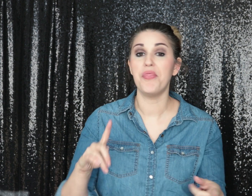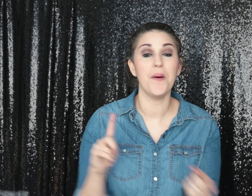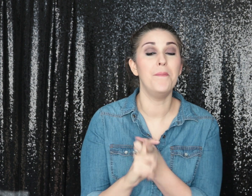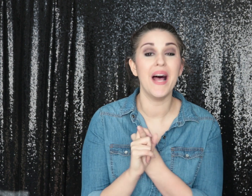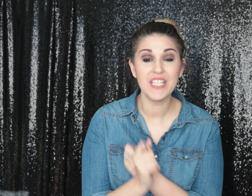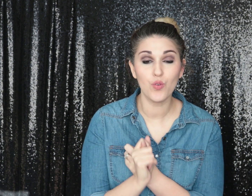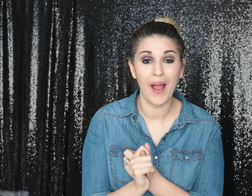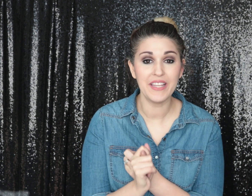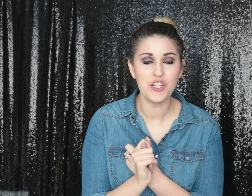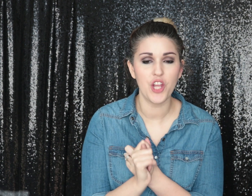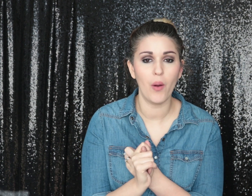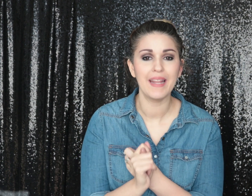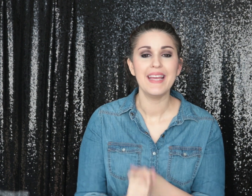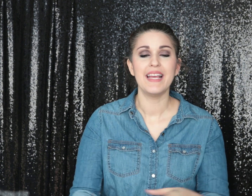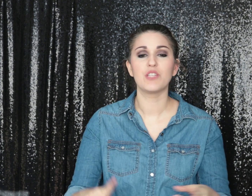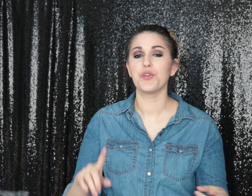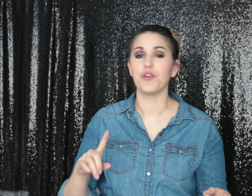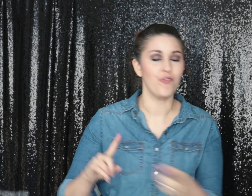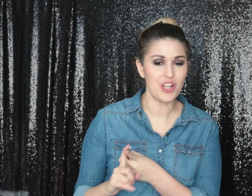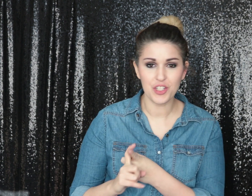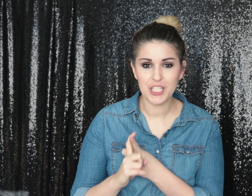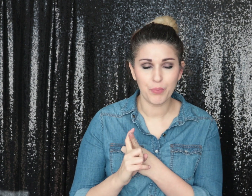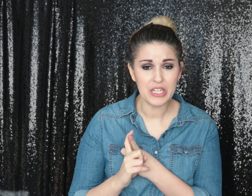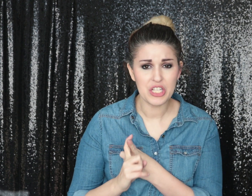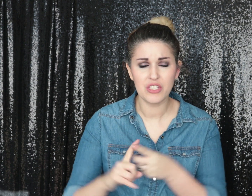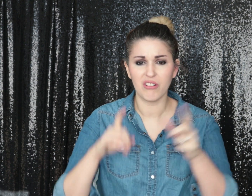but the best way to show it is with your facial expressions,